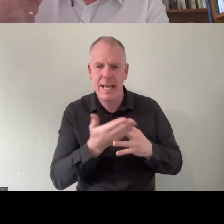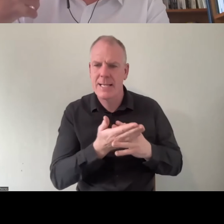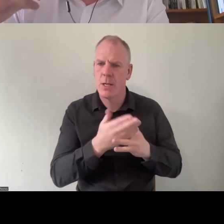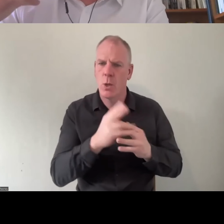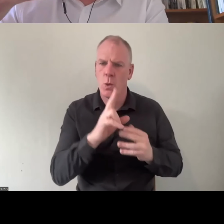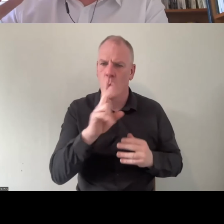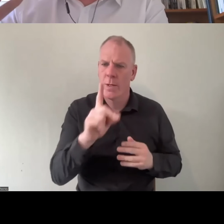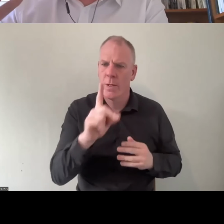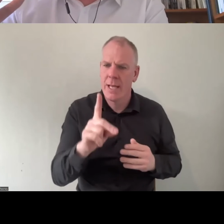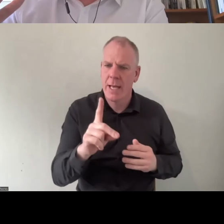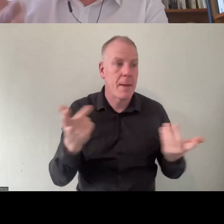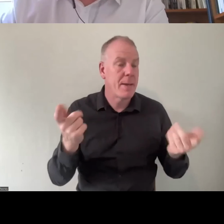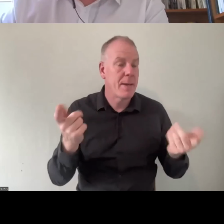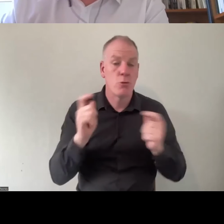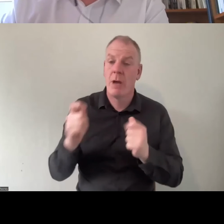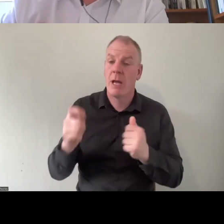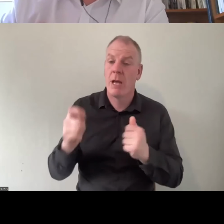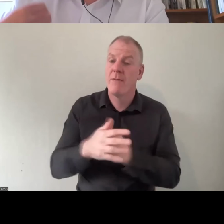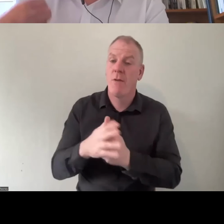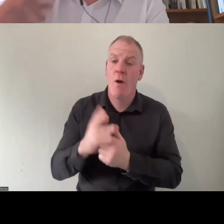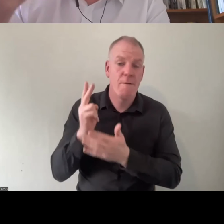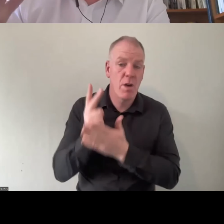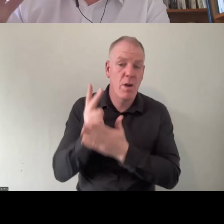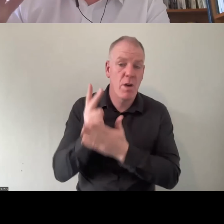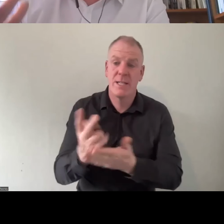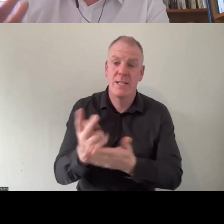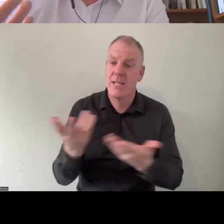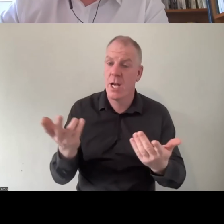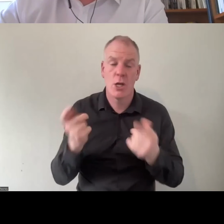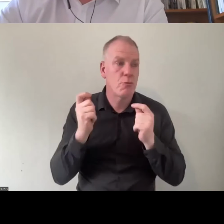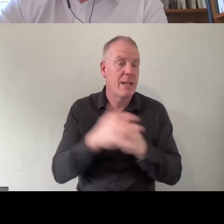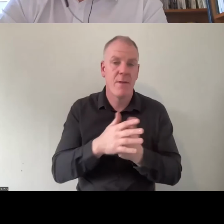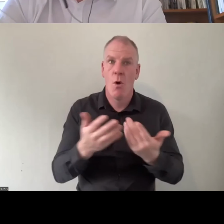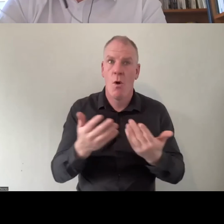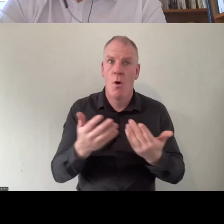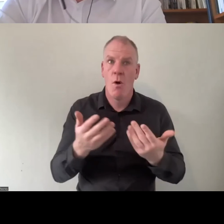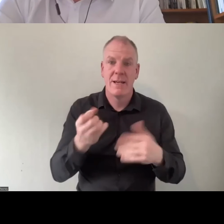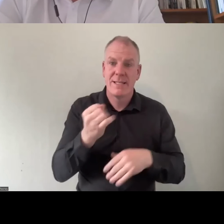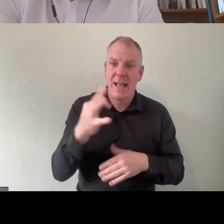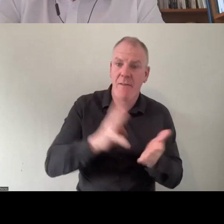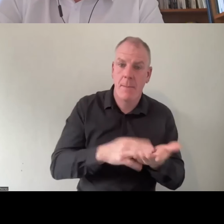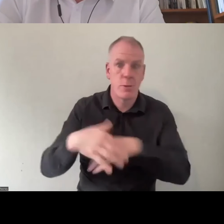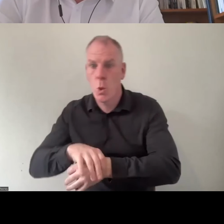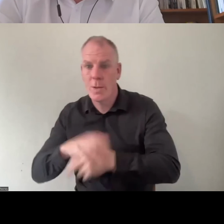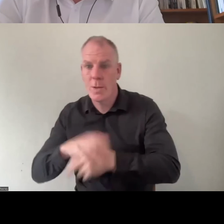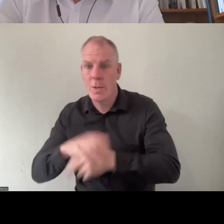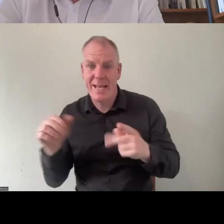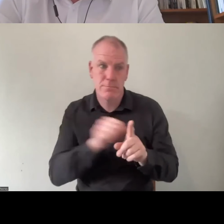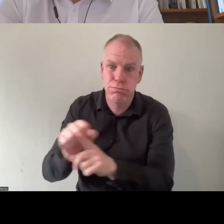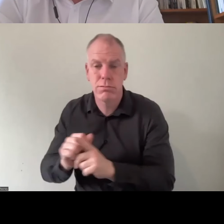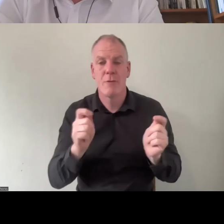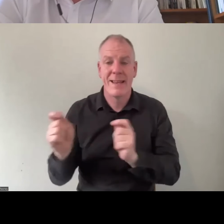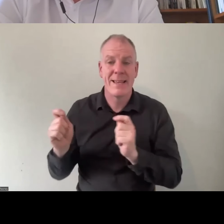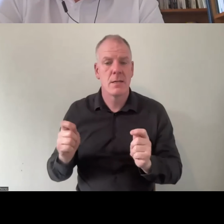it could be training for your staff members, it could be training for security. Lots of different types of training that you could be looking at.